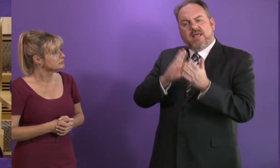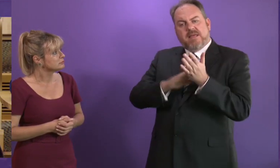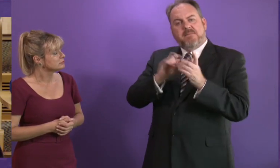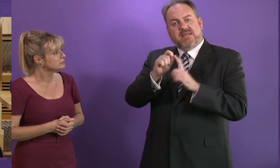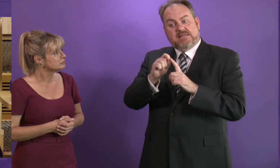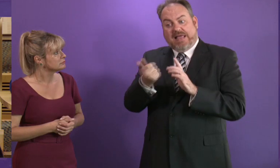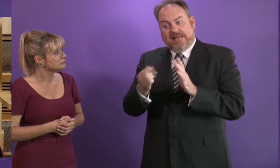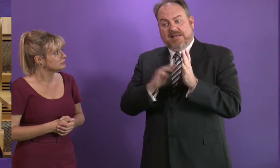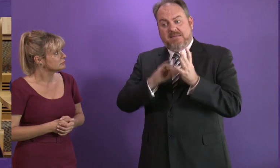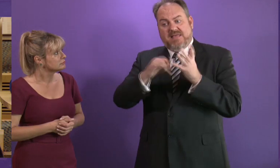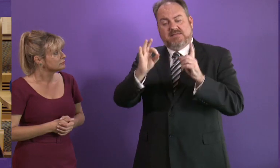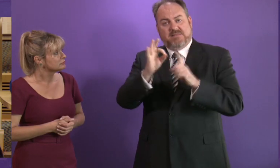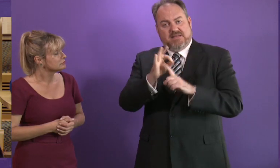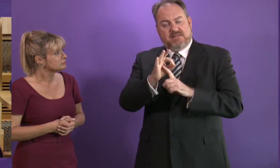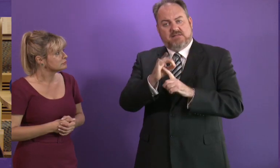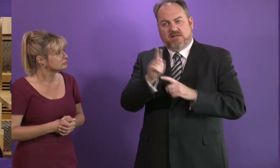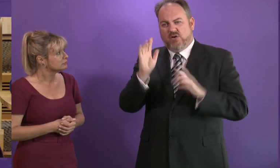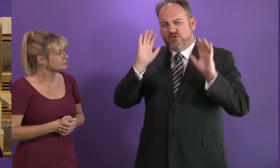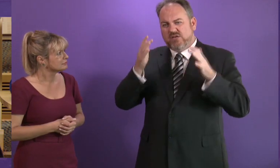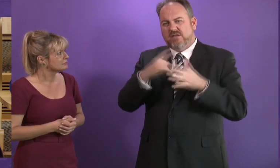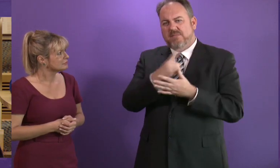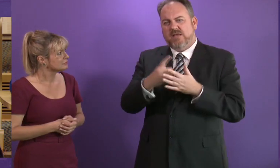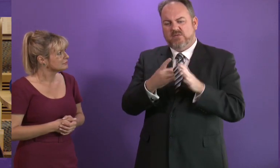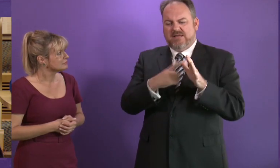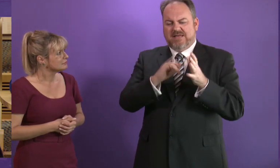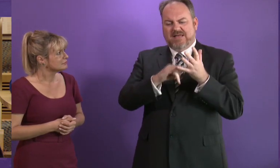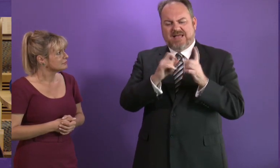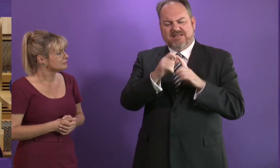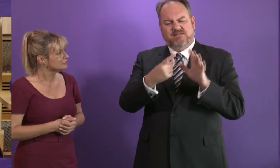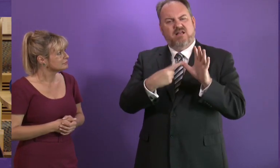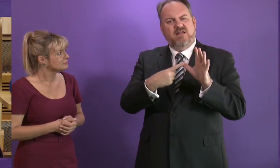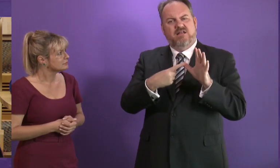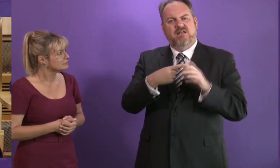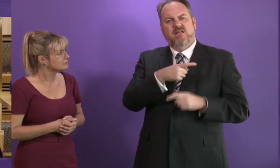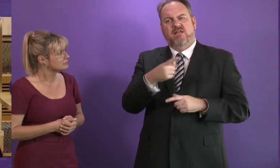concern that Asda is threatening its predominantly female workforce with the sack if they do